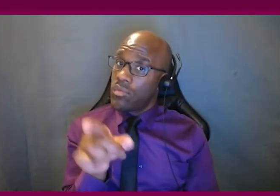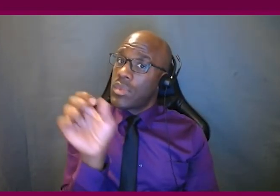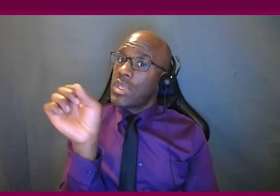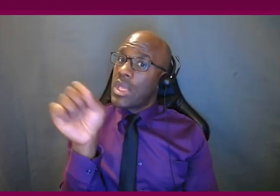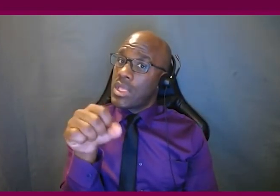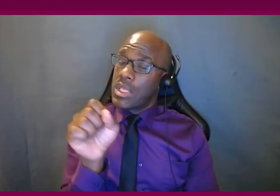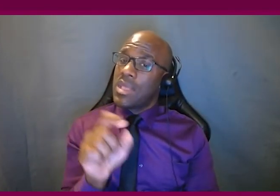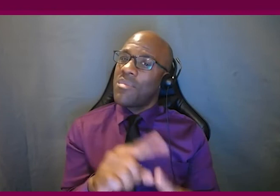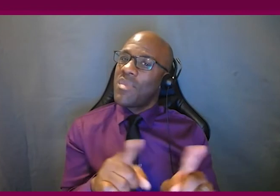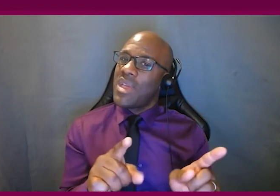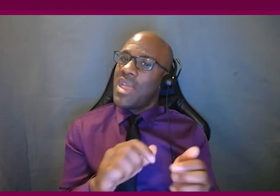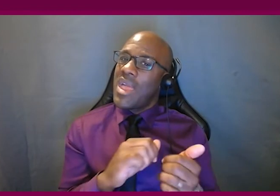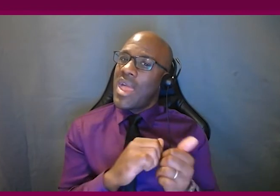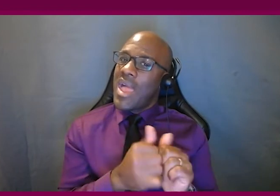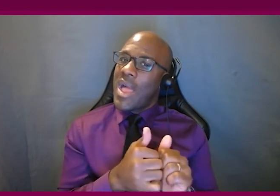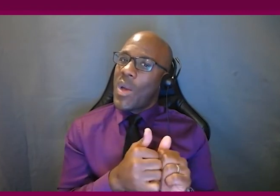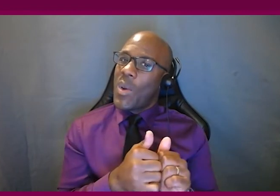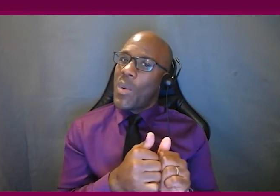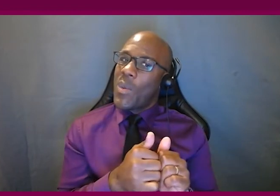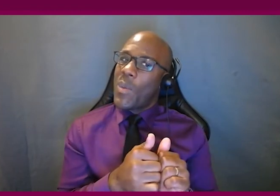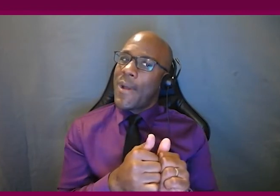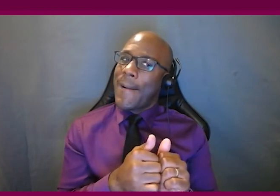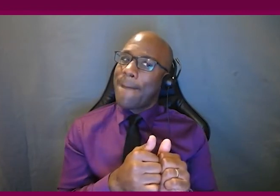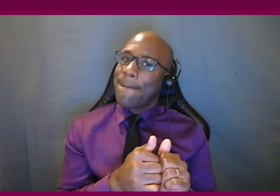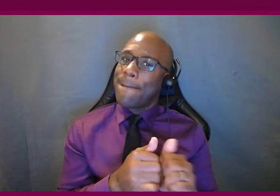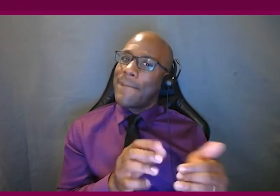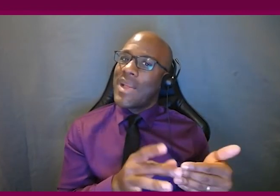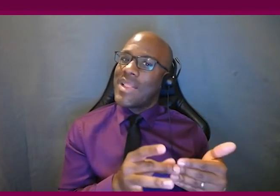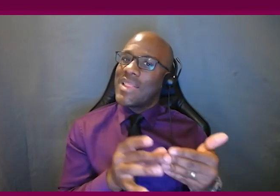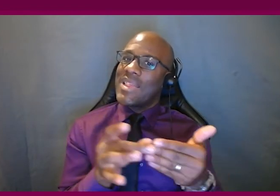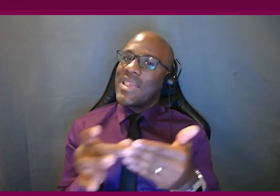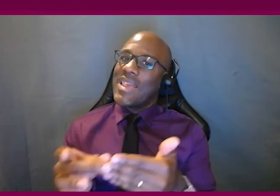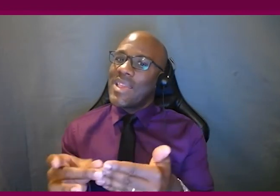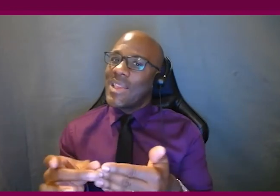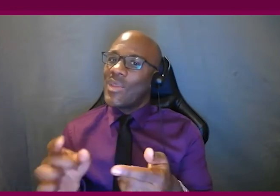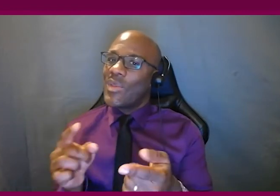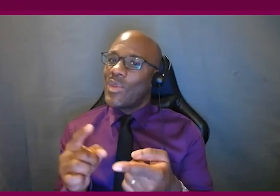on it in one way or another and that changes throughout the lifetime?